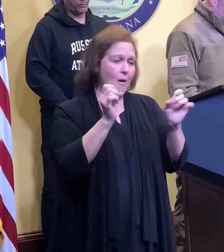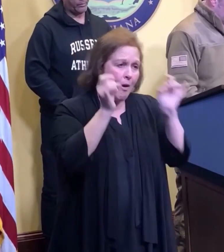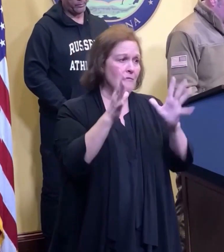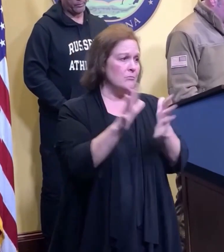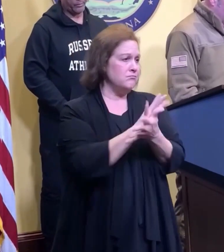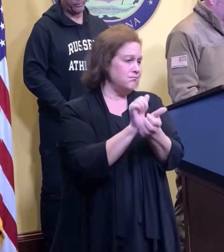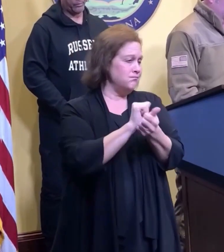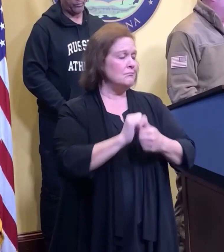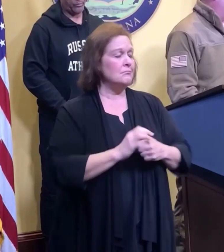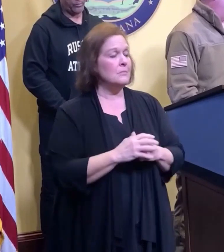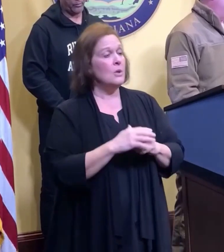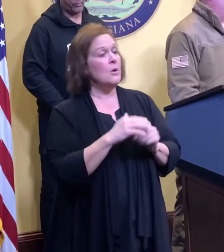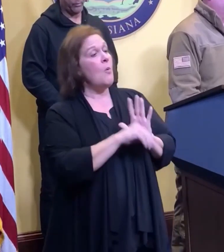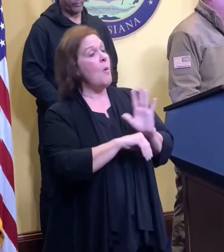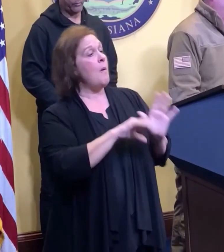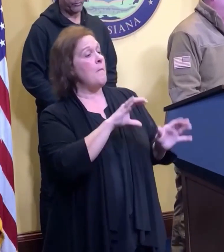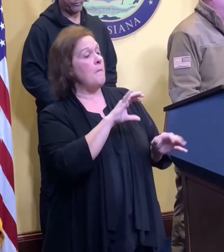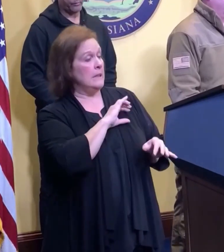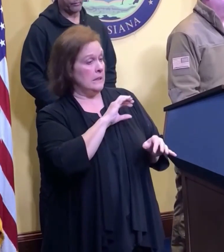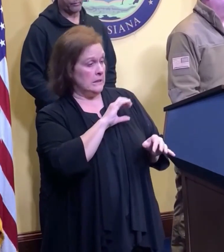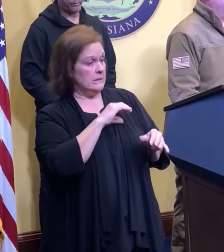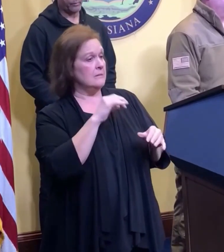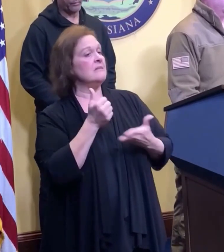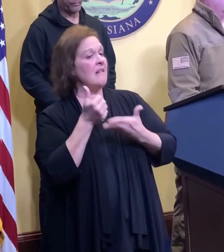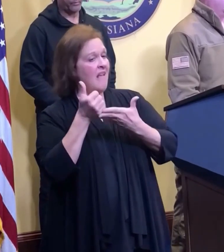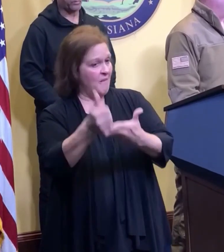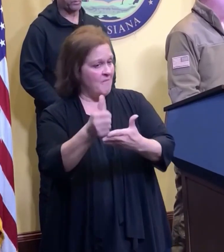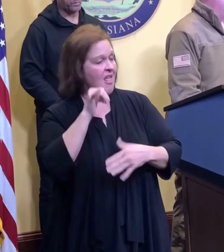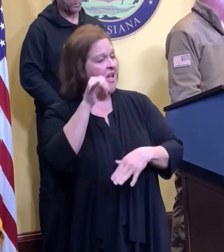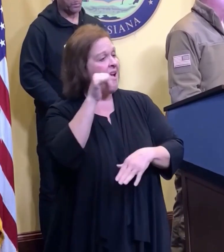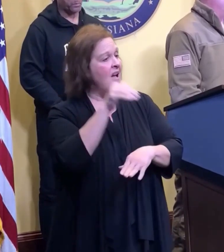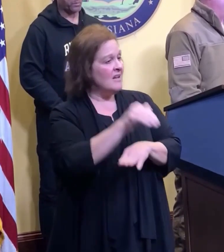new orleans police department also assisted last night with a lot of our initial damage